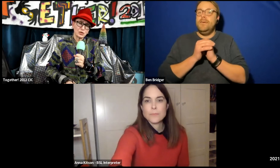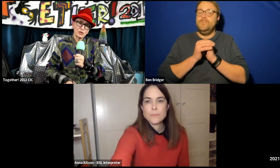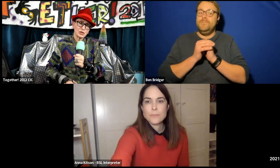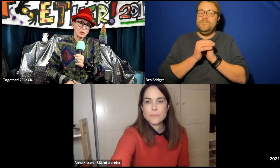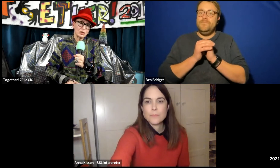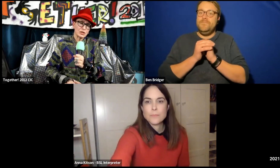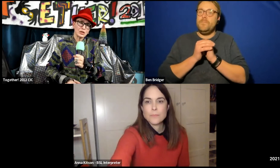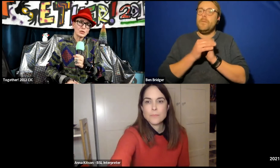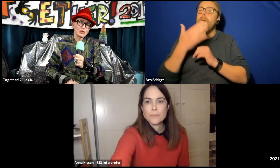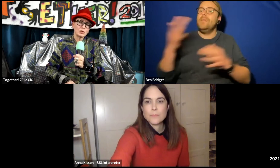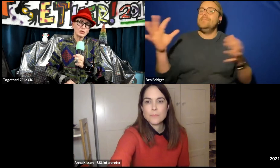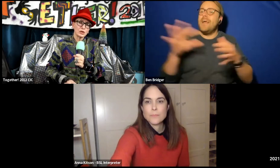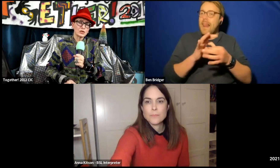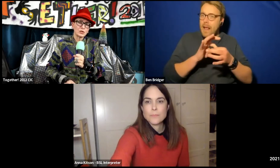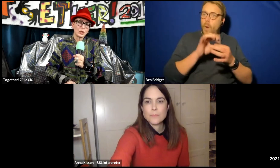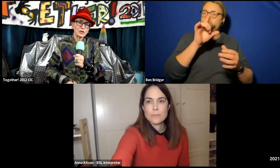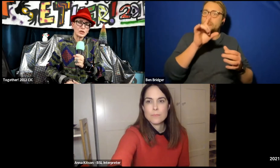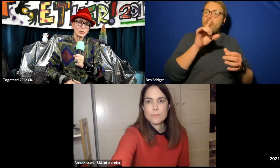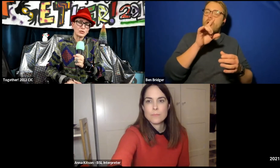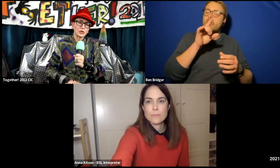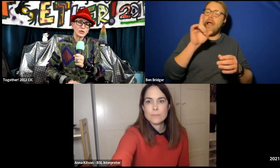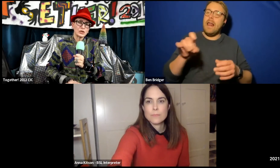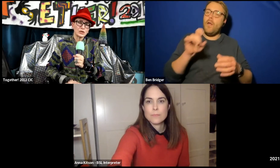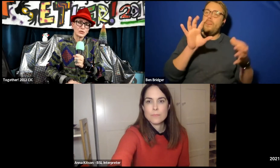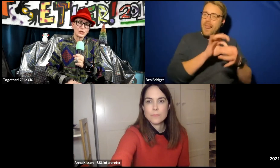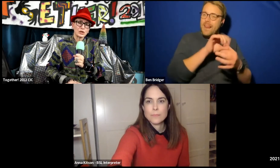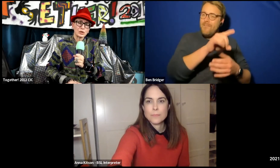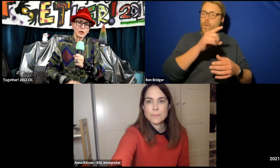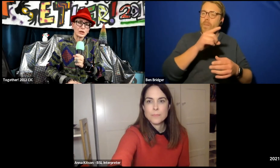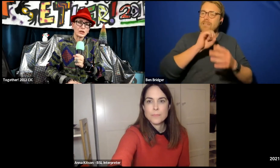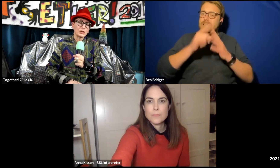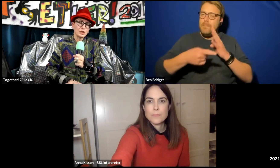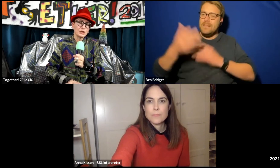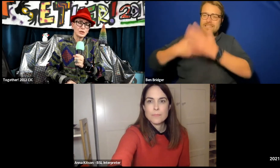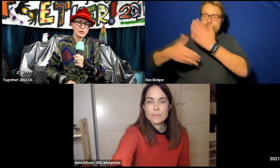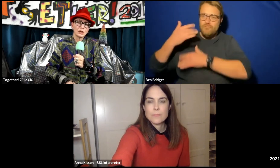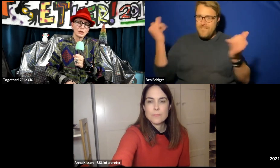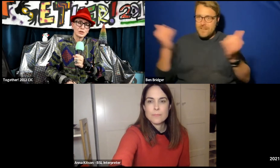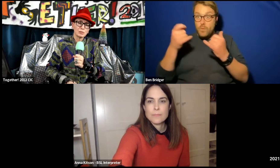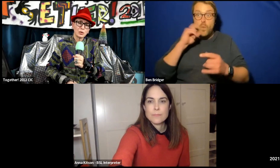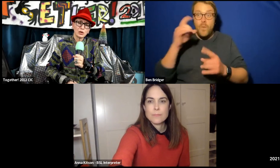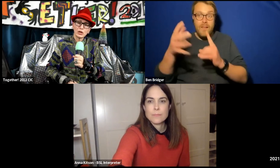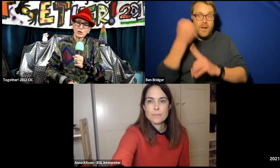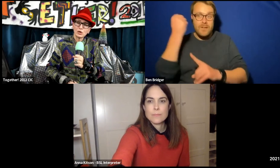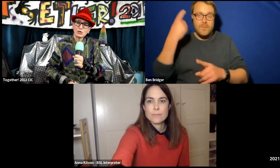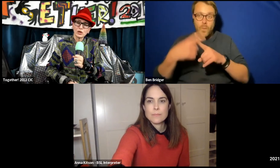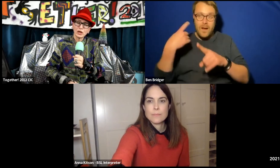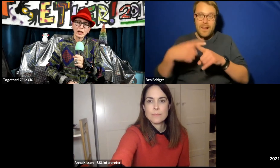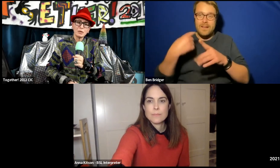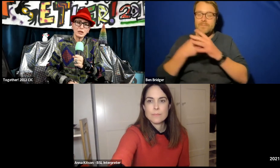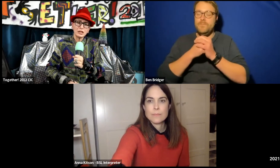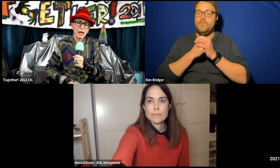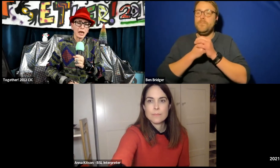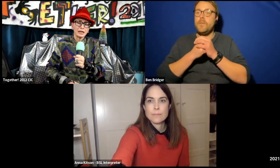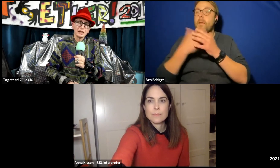link for the Disability History Month Festival and you will find it very quickly. If we can just take at the spotlight off Emily.